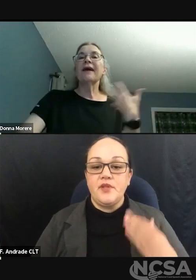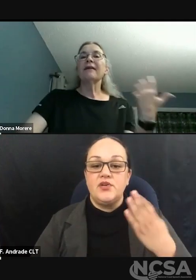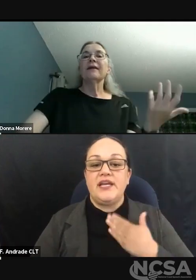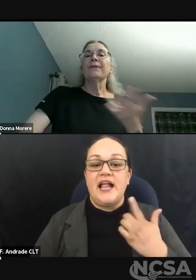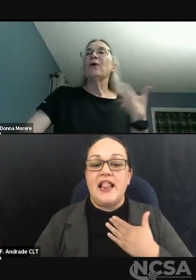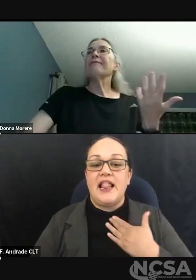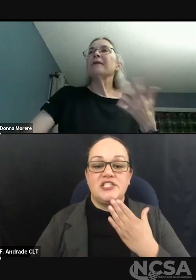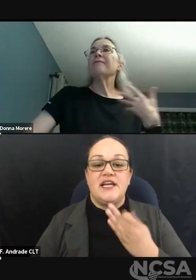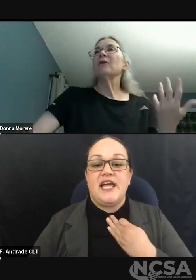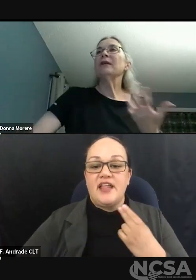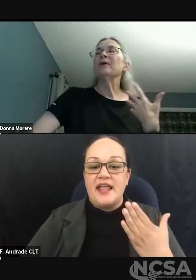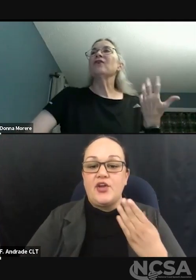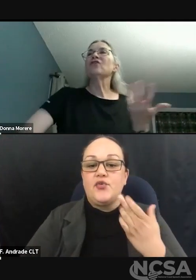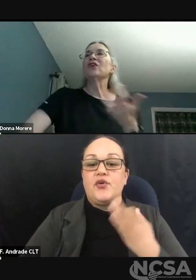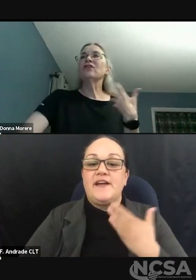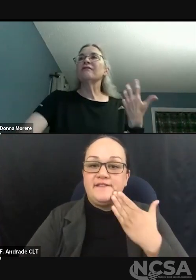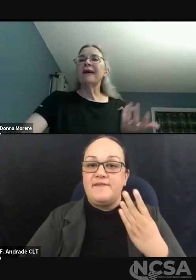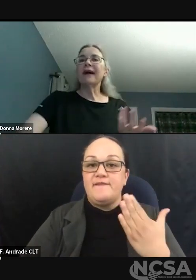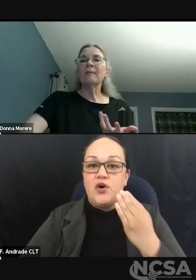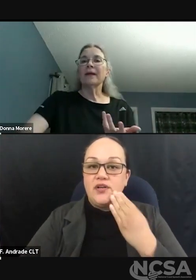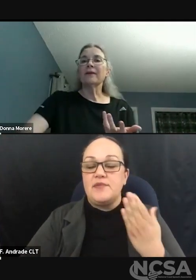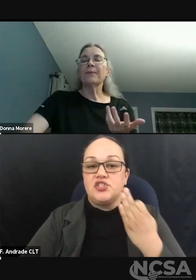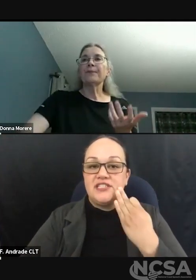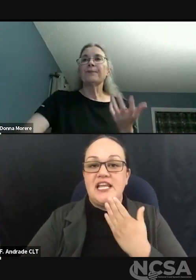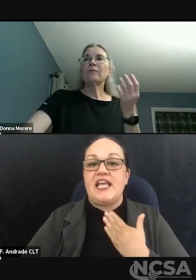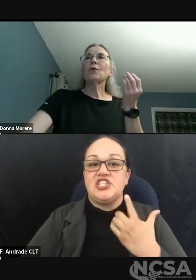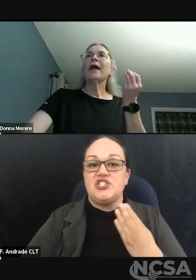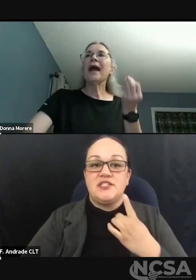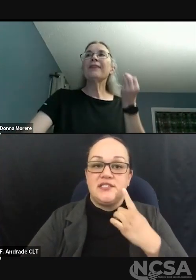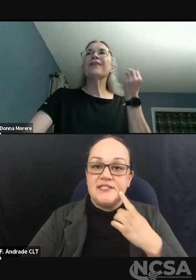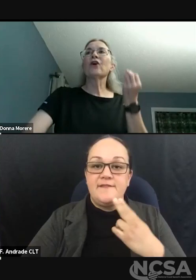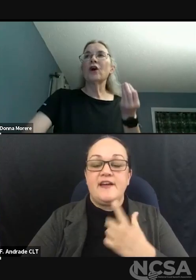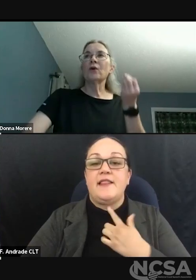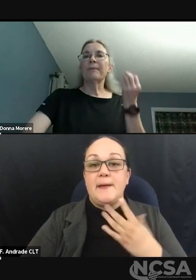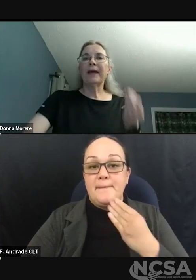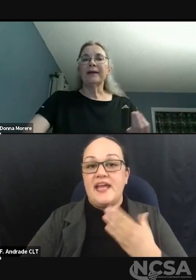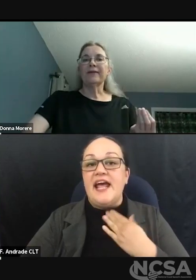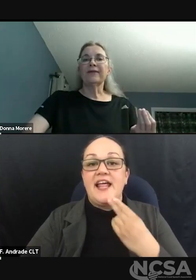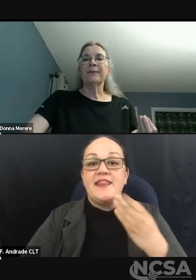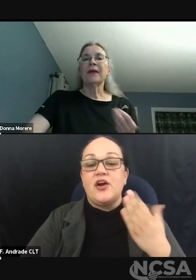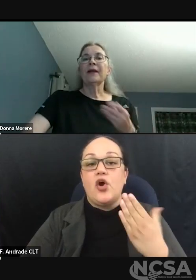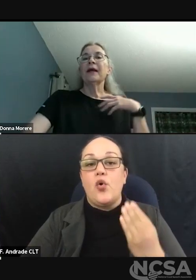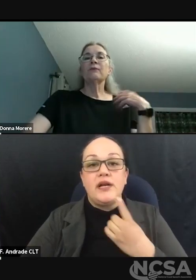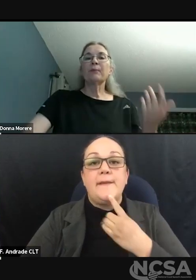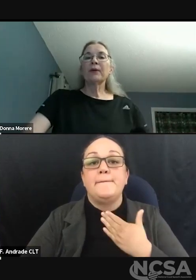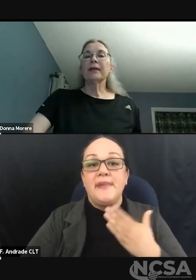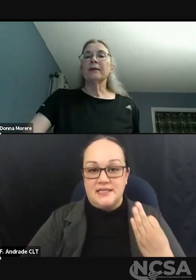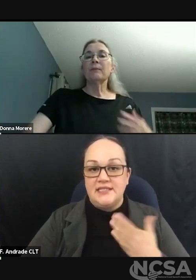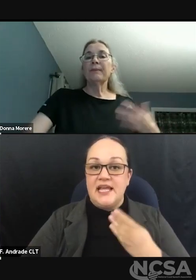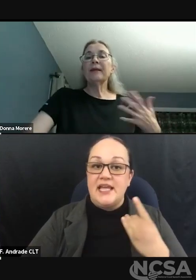that wrapping phonemes association development at their own pace and repeated repeated